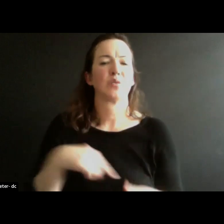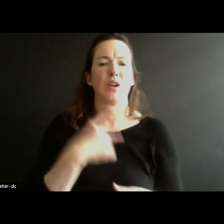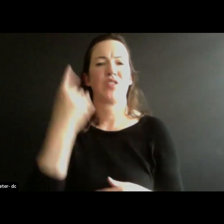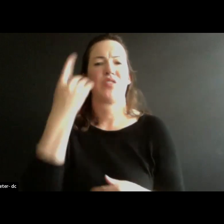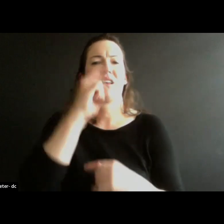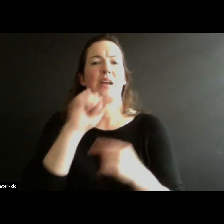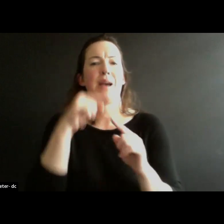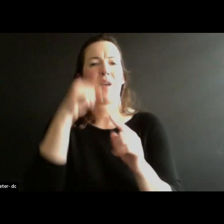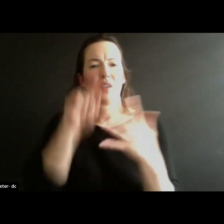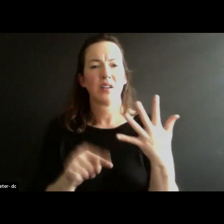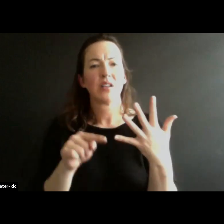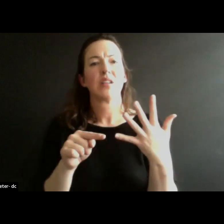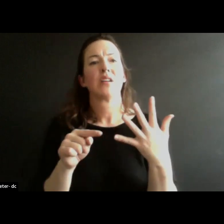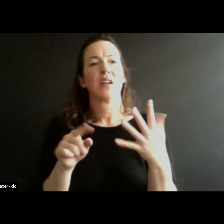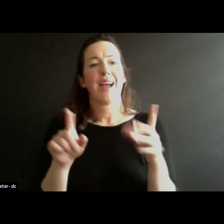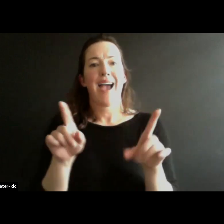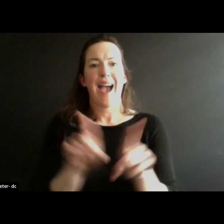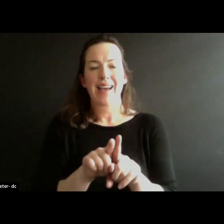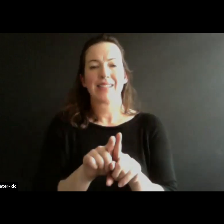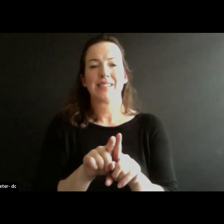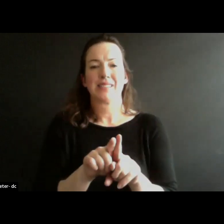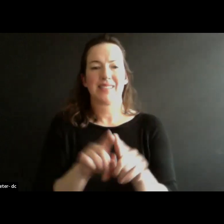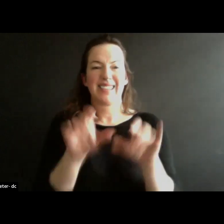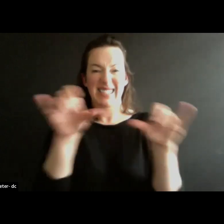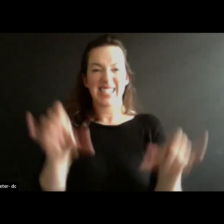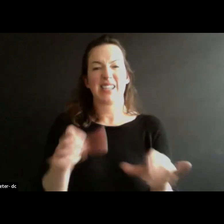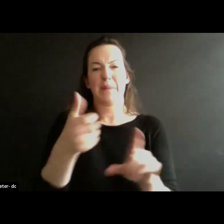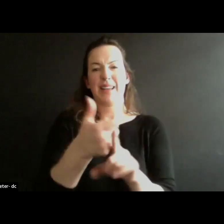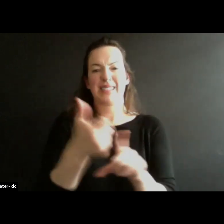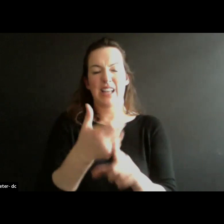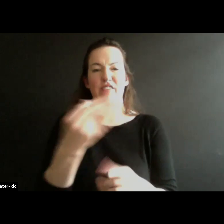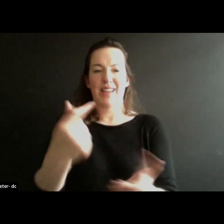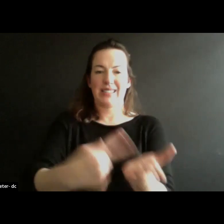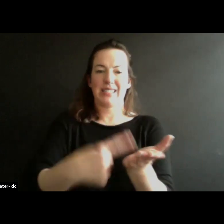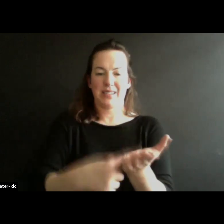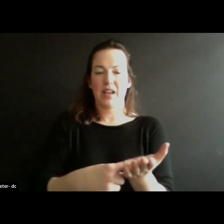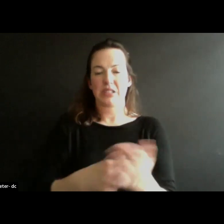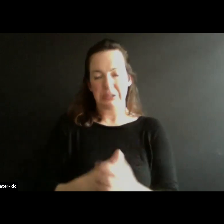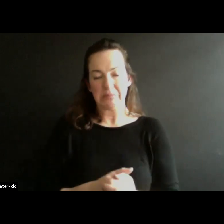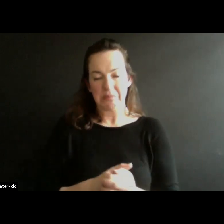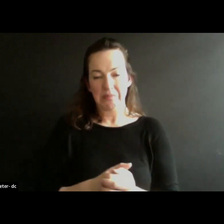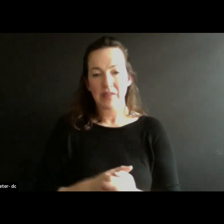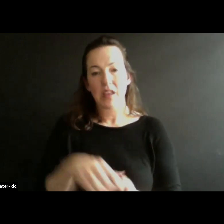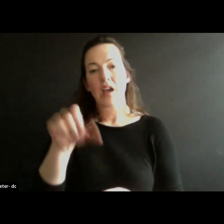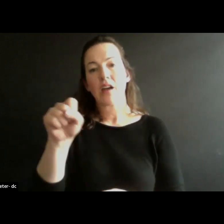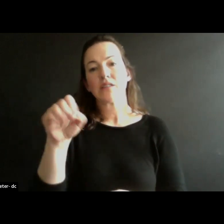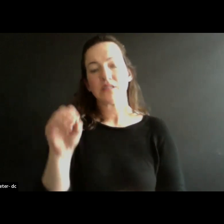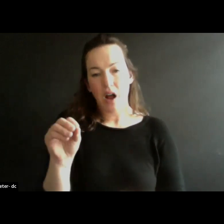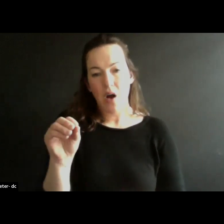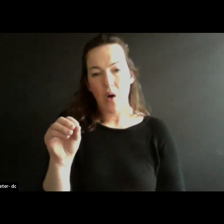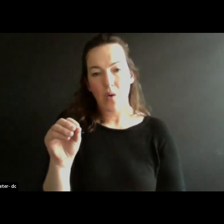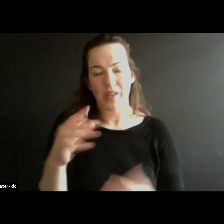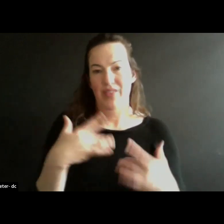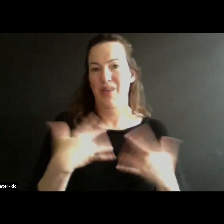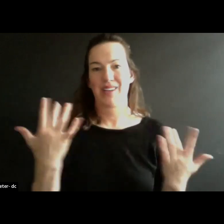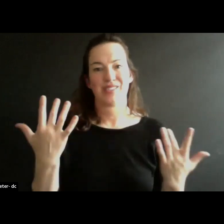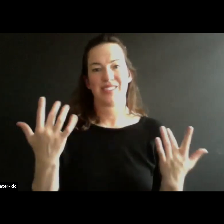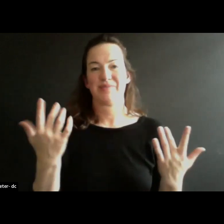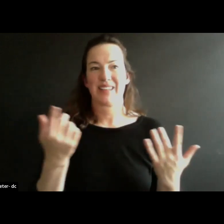things that we're thinking of those things as the complete system that it is. That's